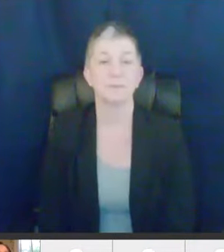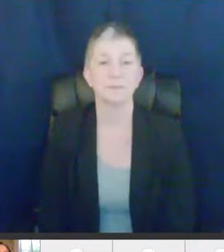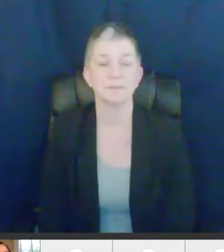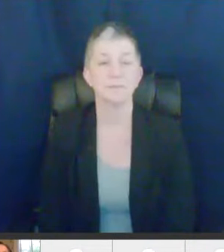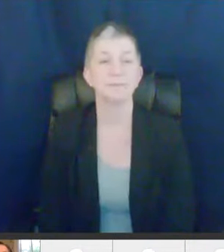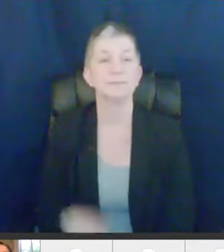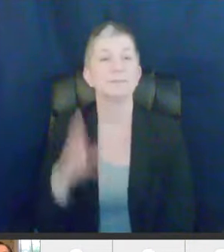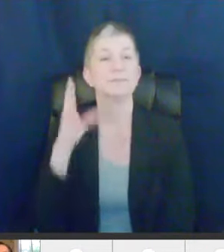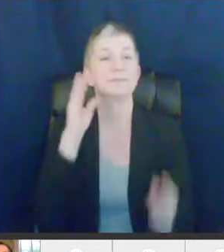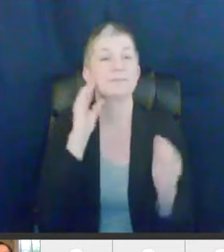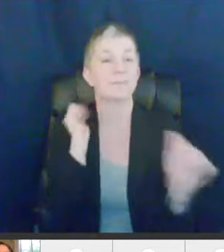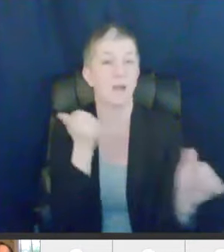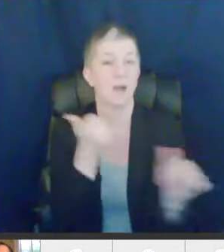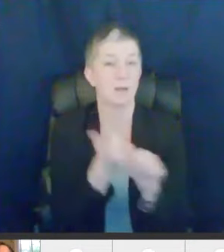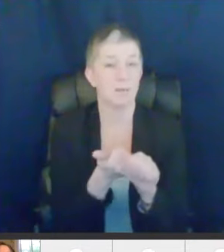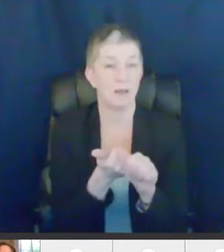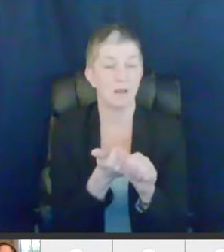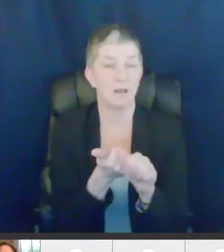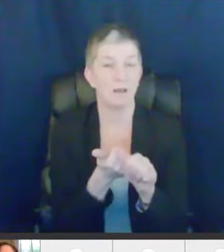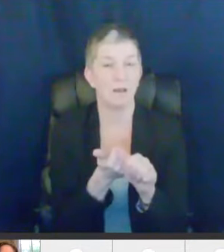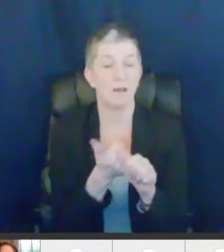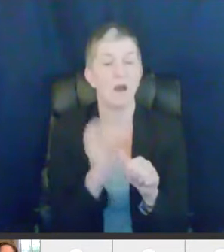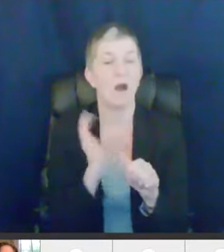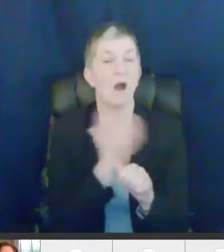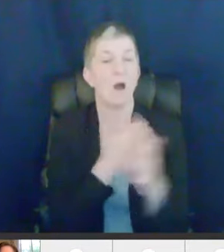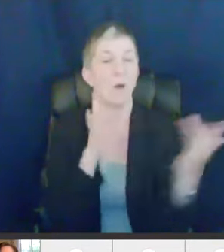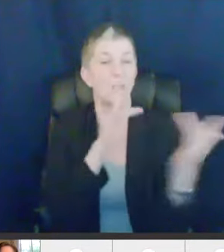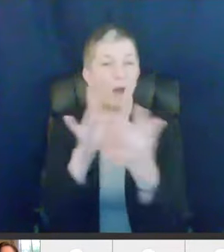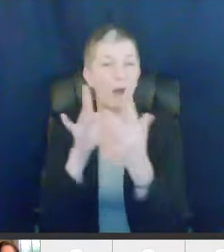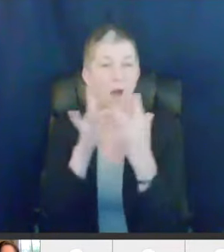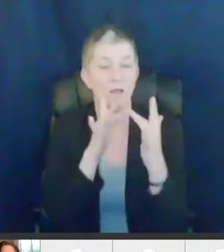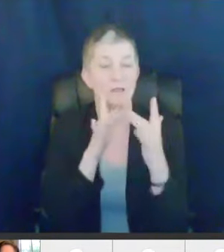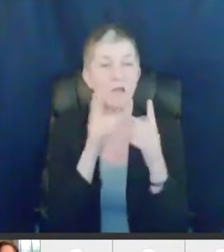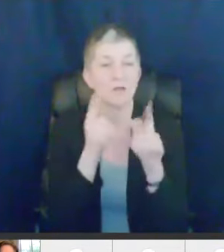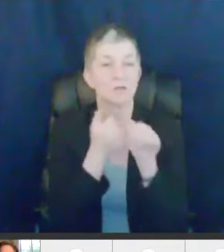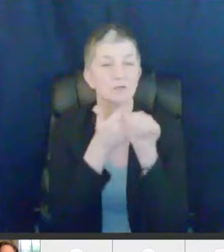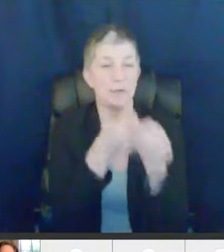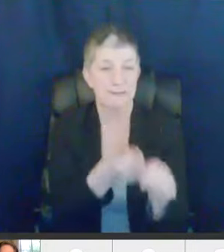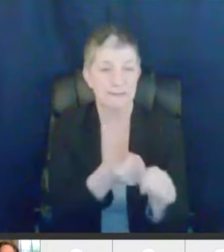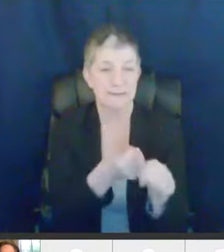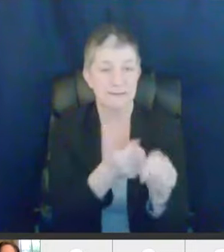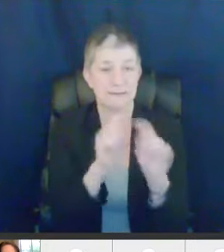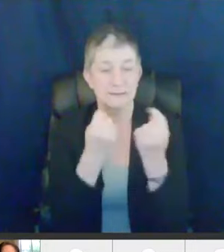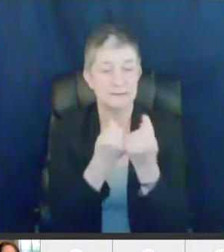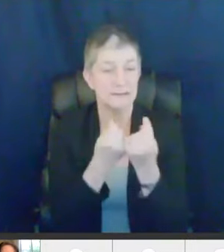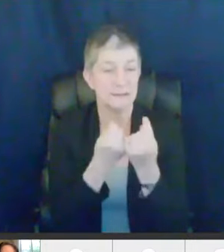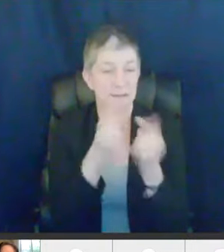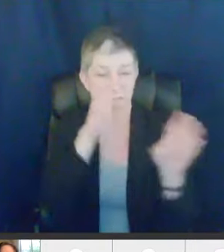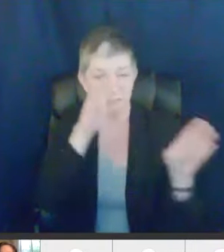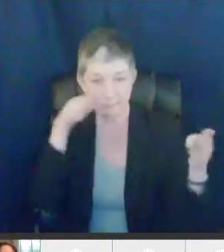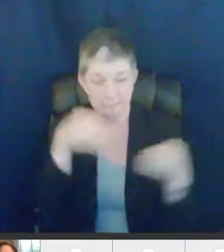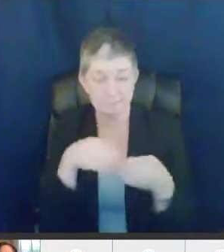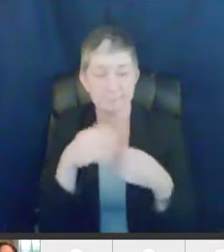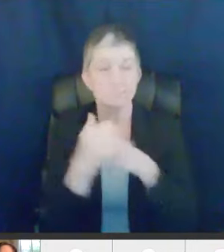contact tracing team efforts the county and our Office of Public Health